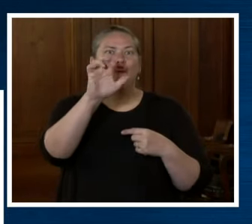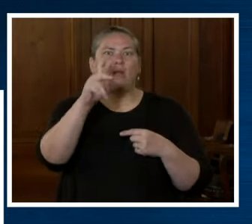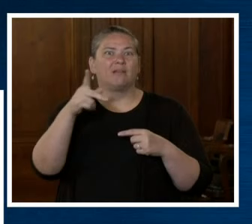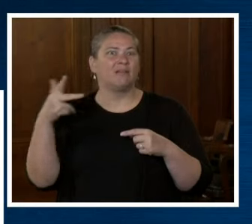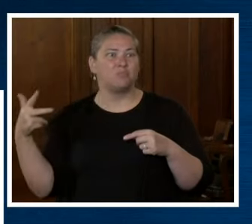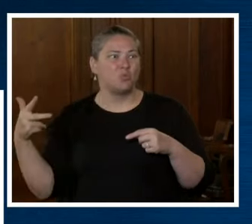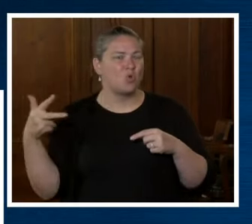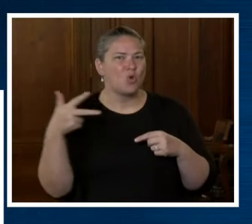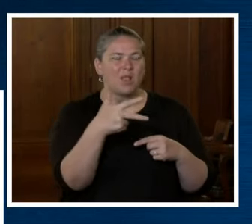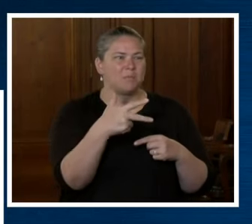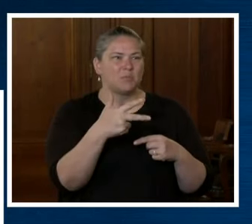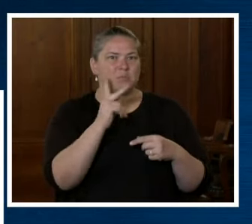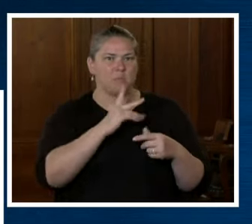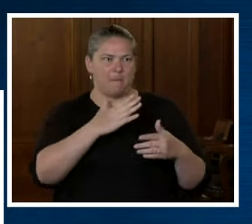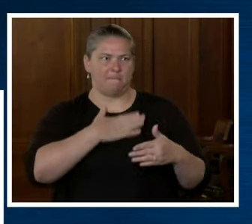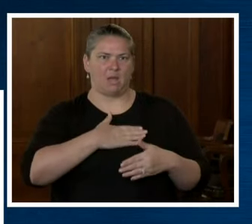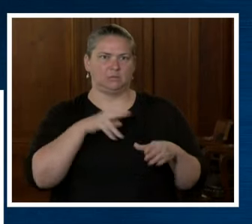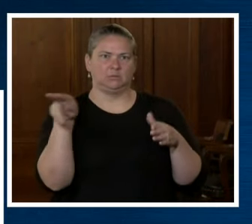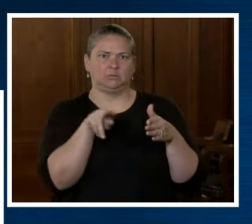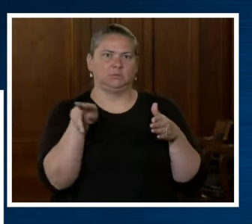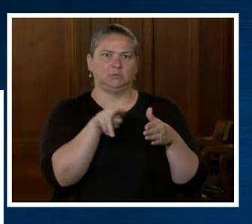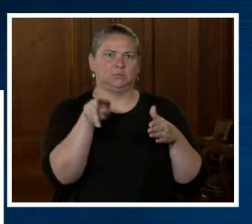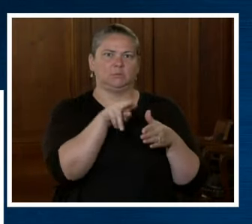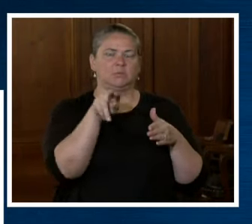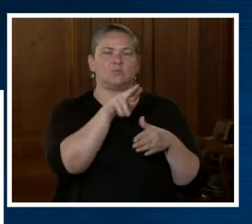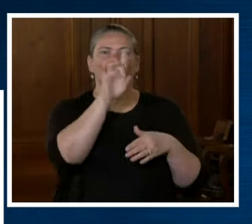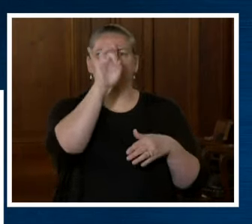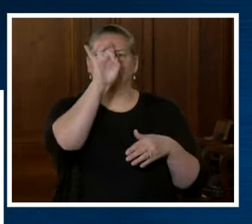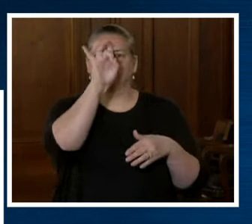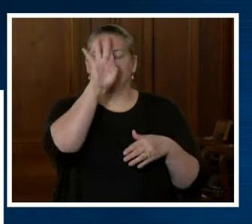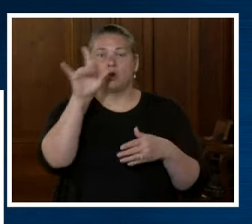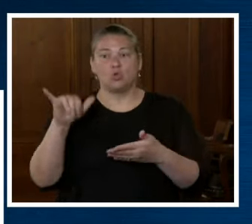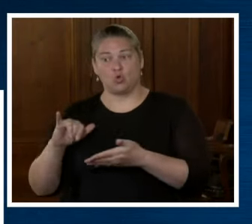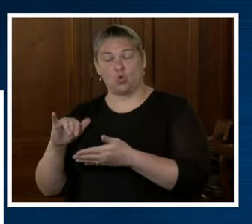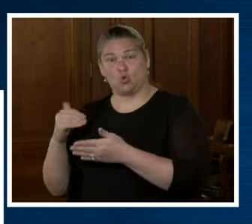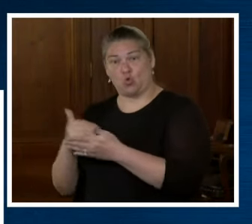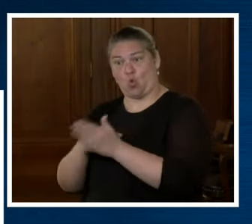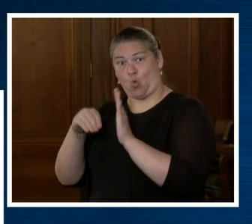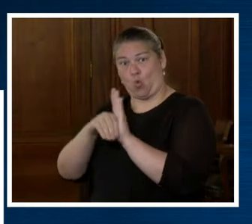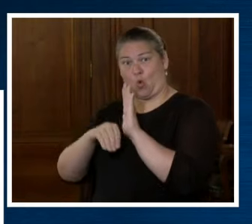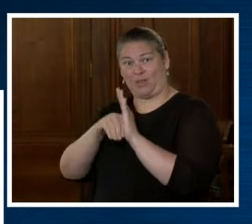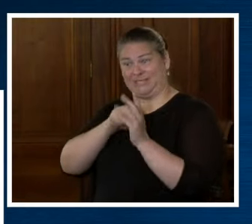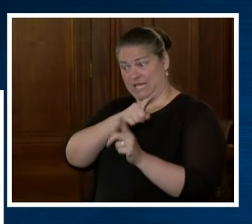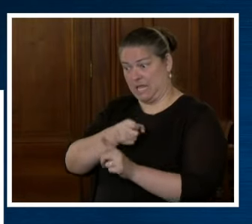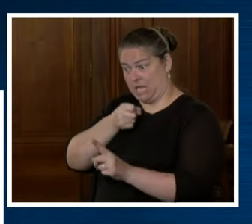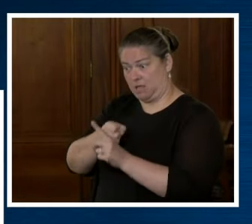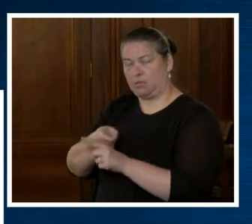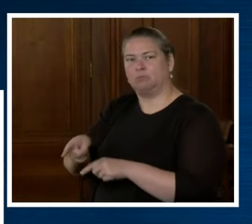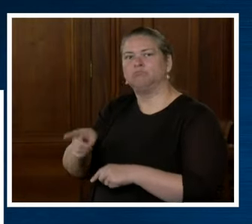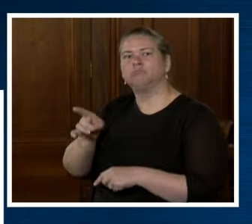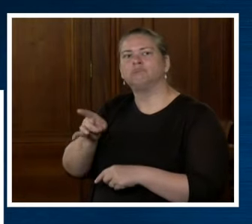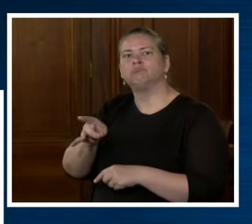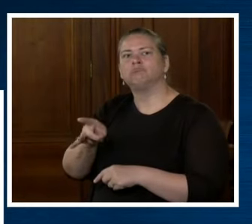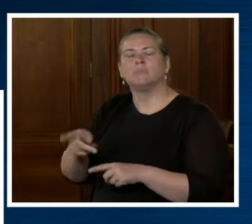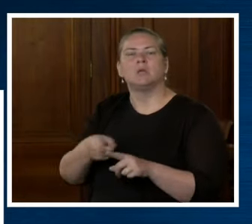LUNG AND KIDNEY DISEASE, MORE SO THAN IN MANY OTHER PLACES, JET